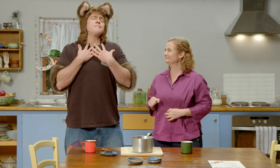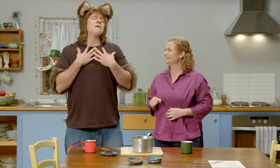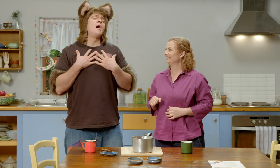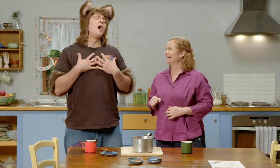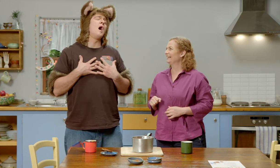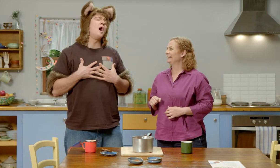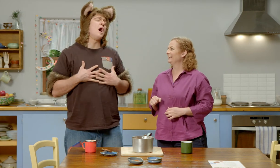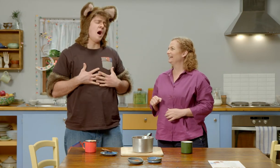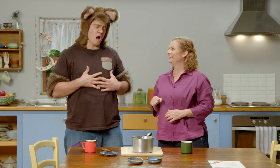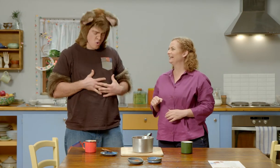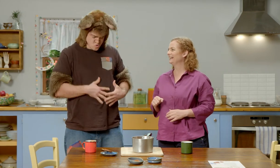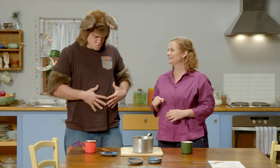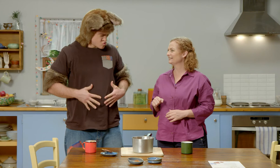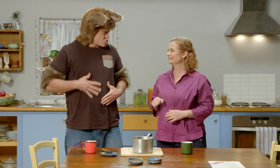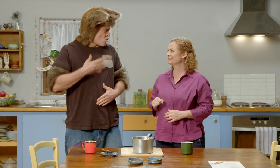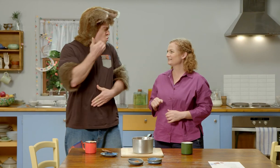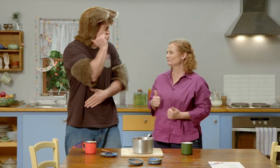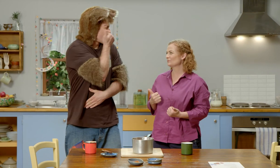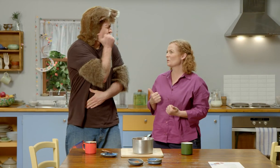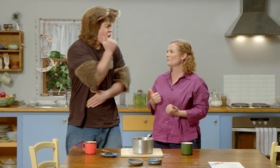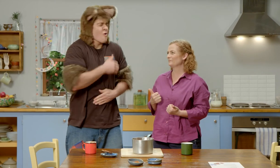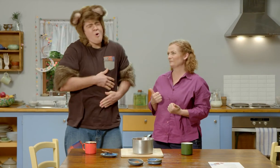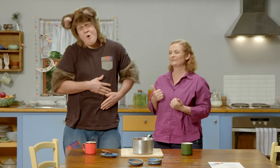Oh, I feel so warm and yummy inside.